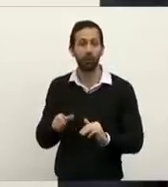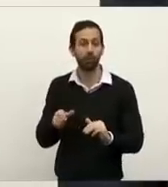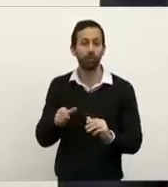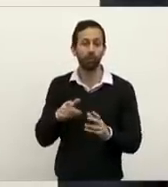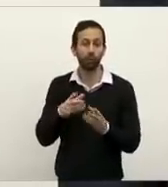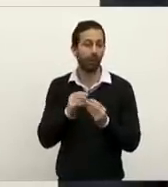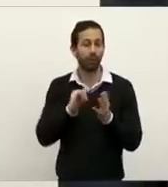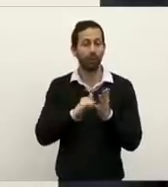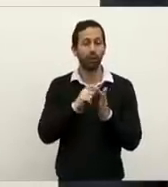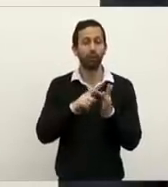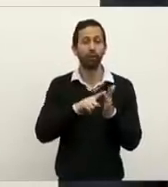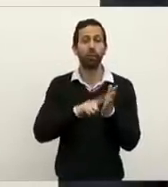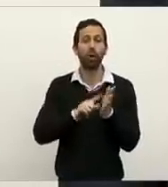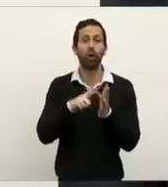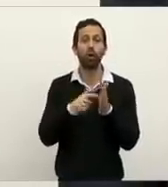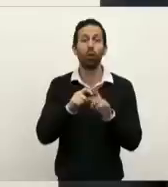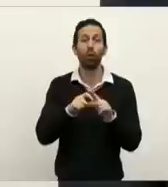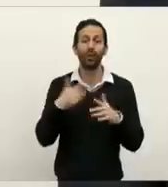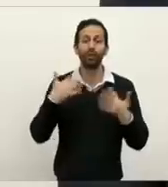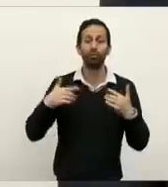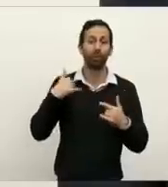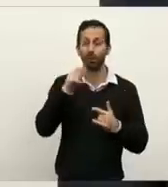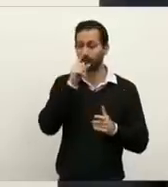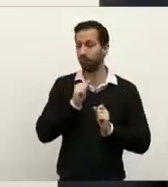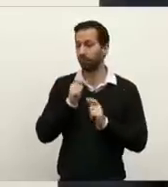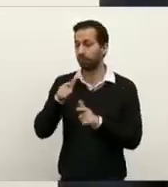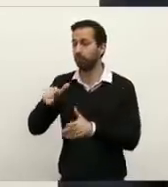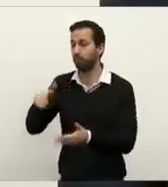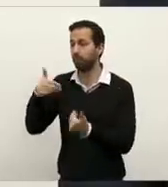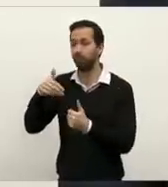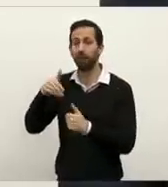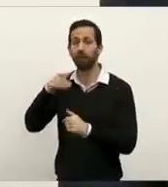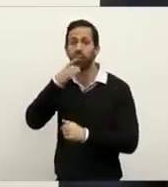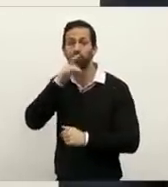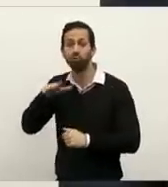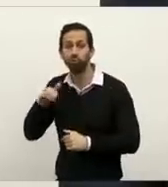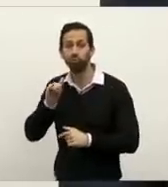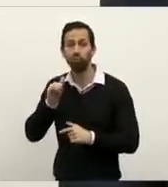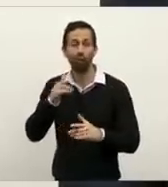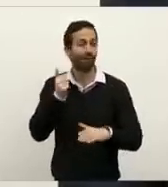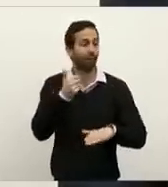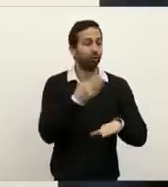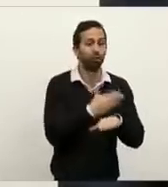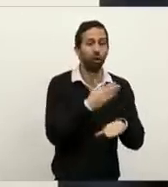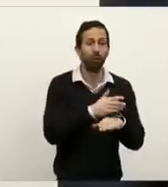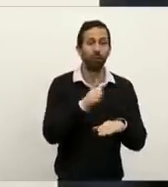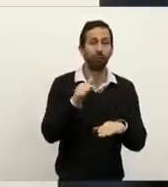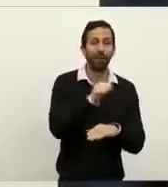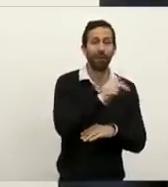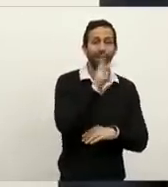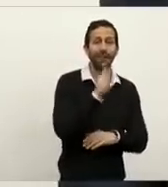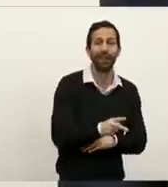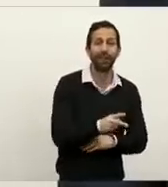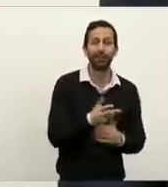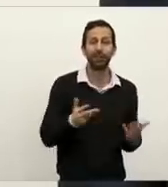to go and pick up the kids, go and get a job back in an office complex somewhere - all of those sorts of things -